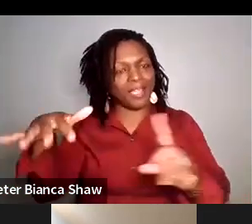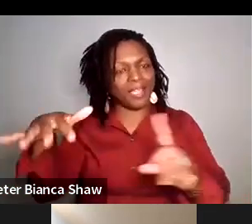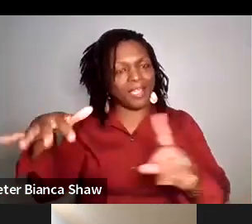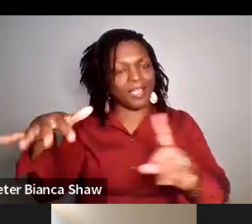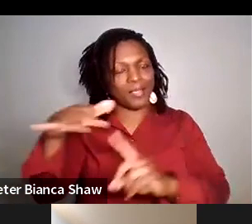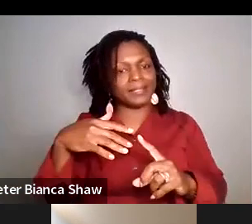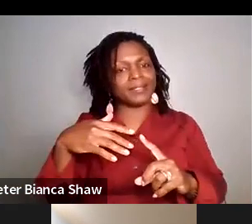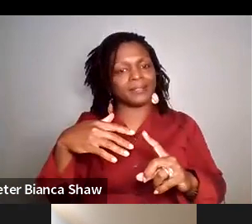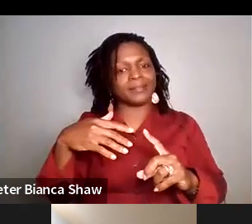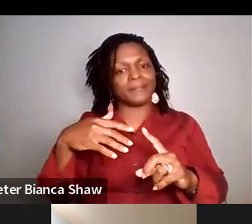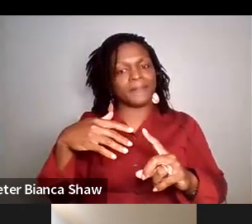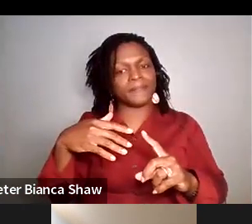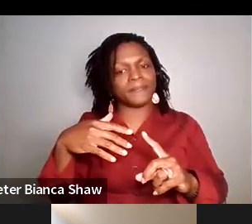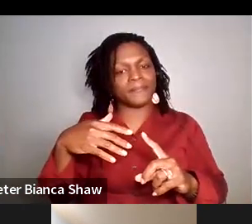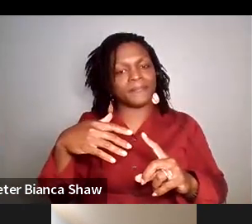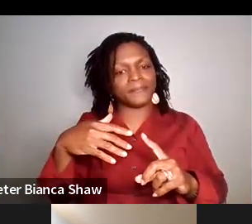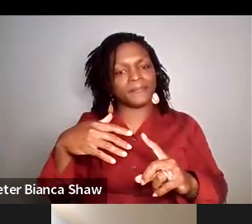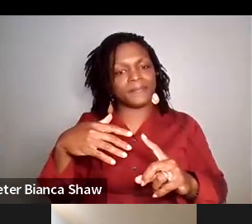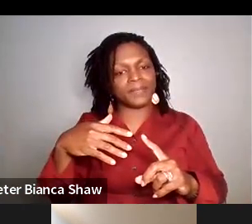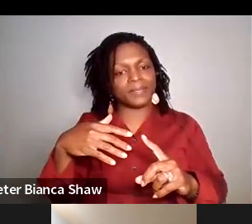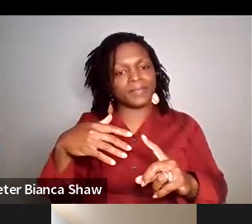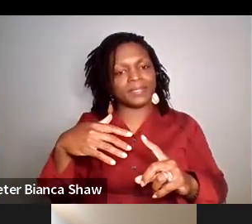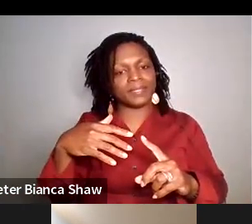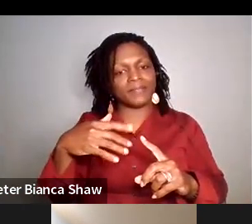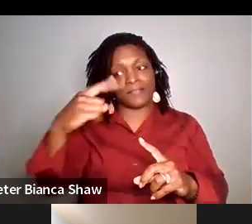And he it was it was it was it was opening for me as a parent.